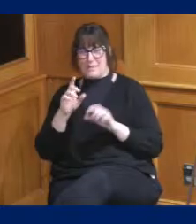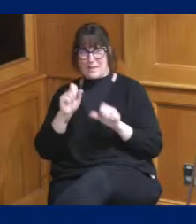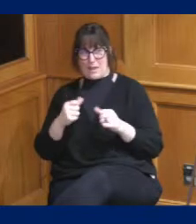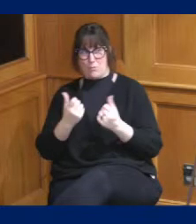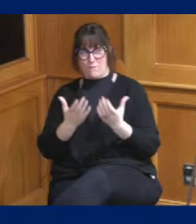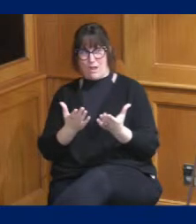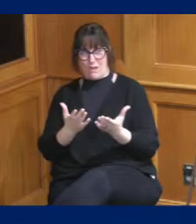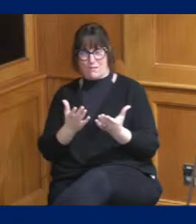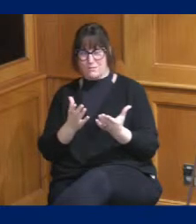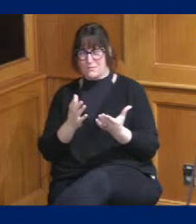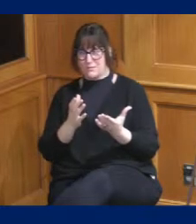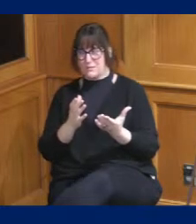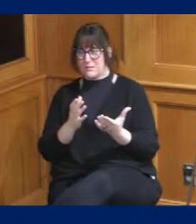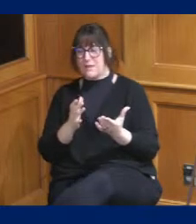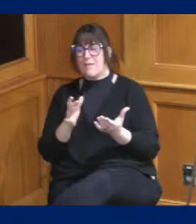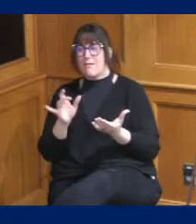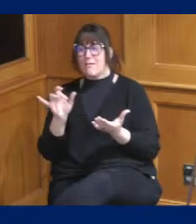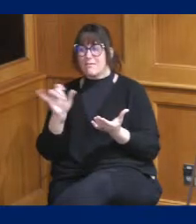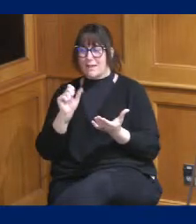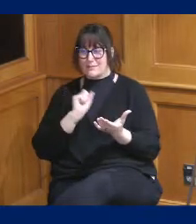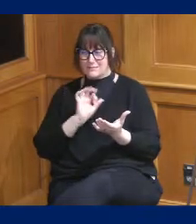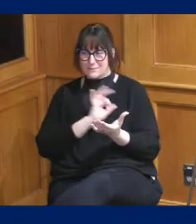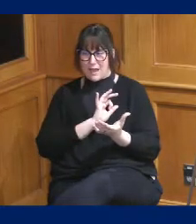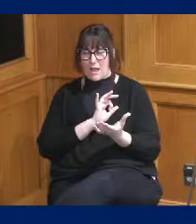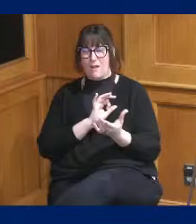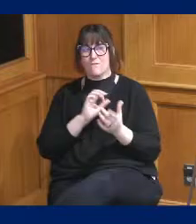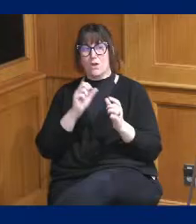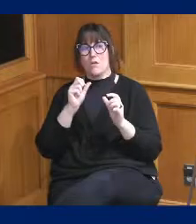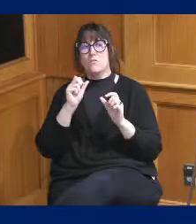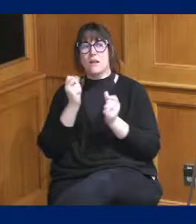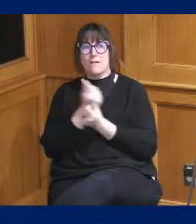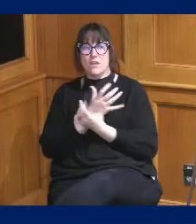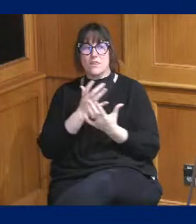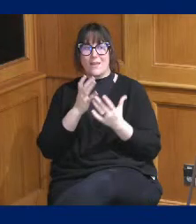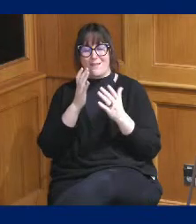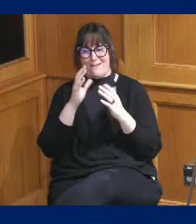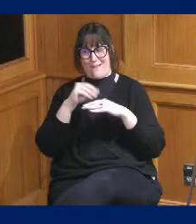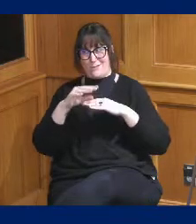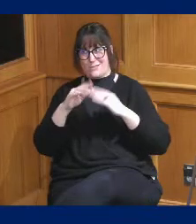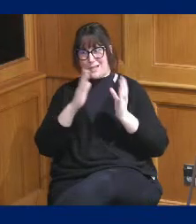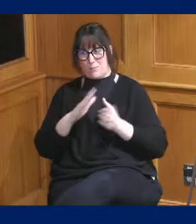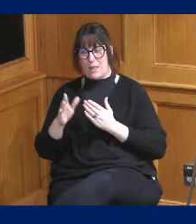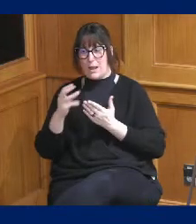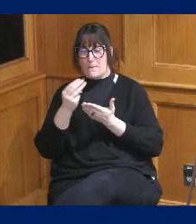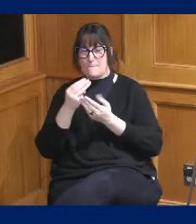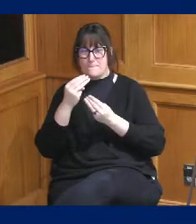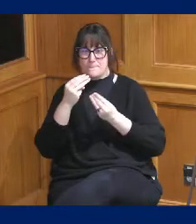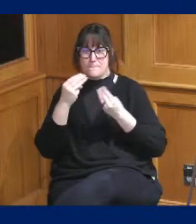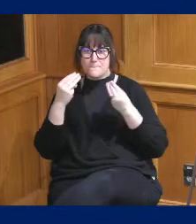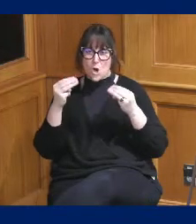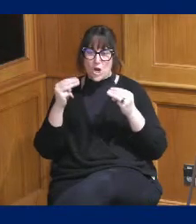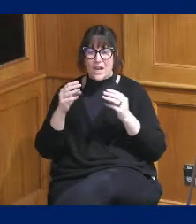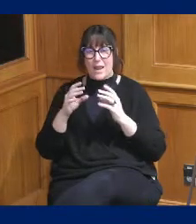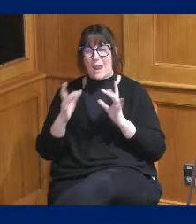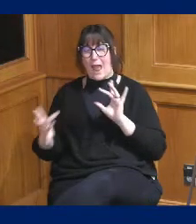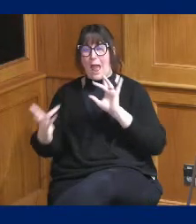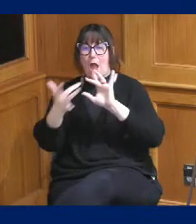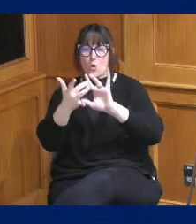and overhead development of a housing counseling work plan marketing and Outreach intake financial